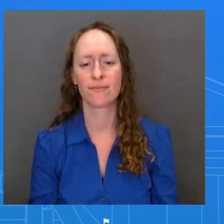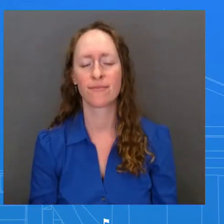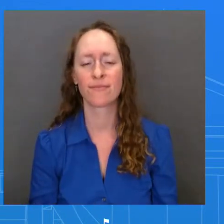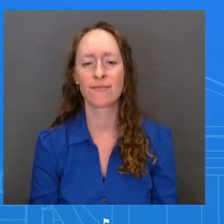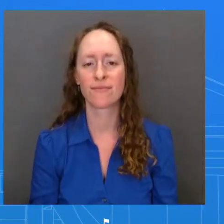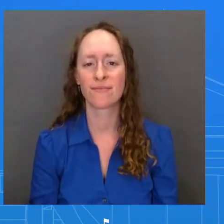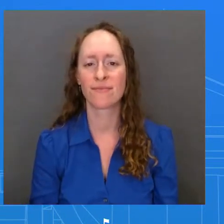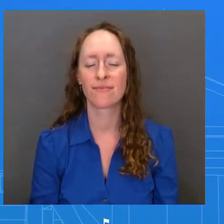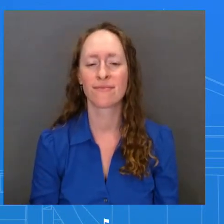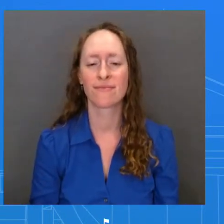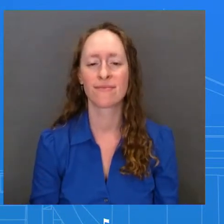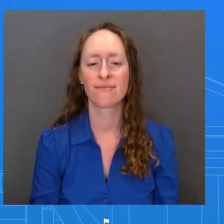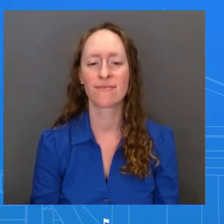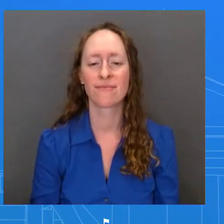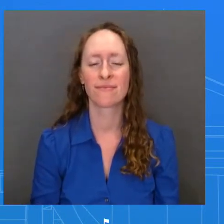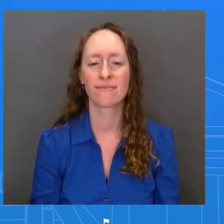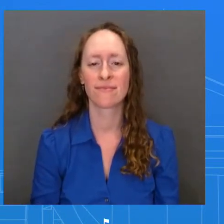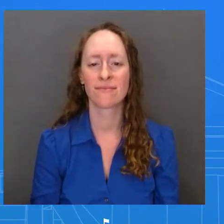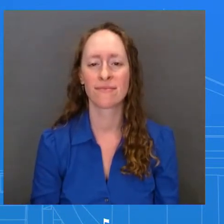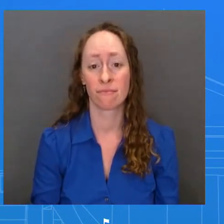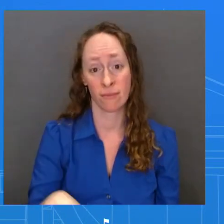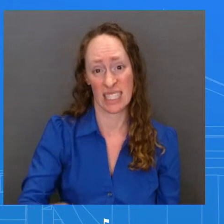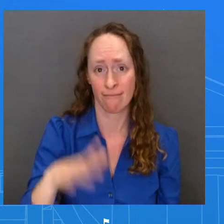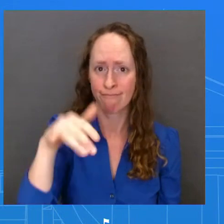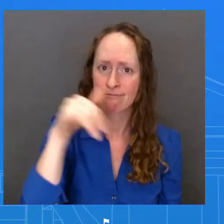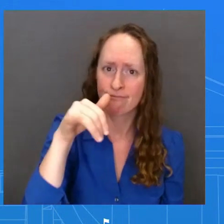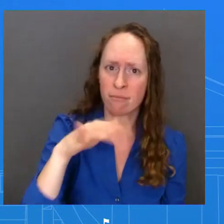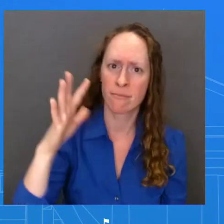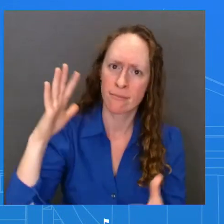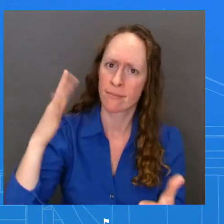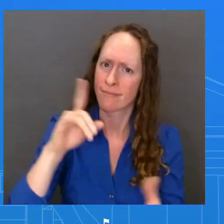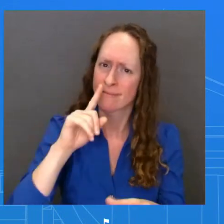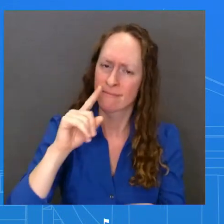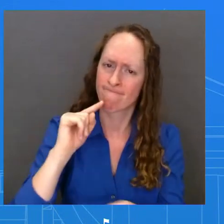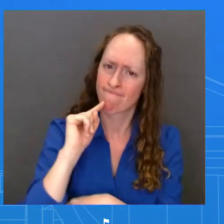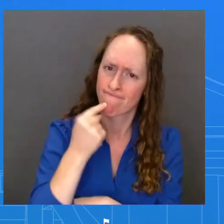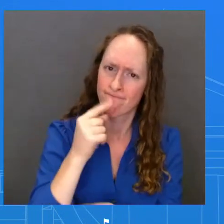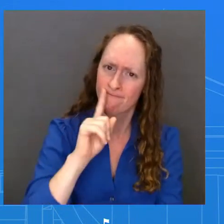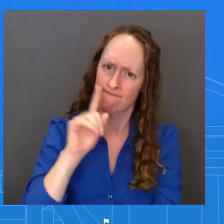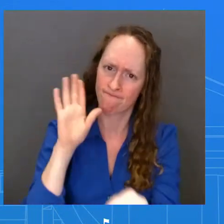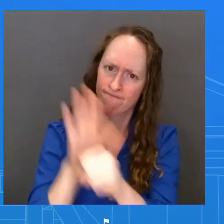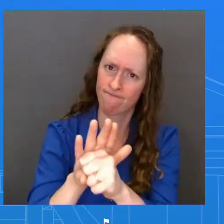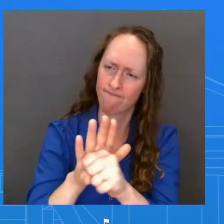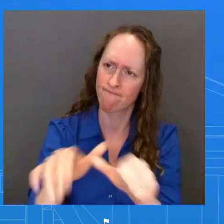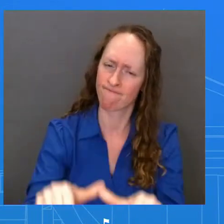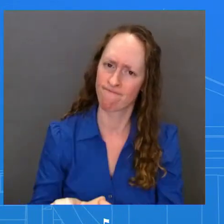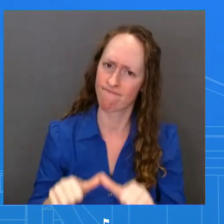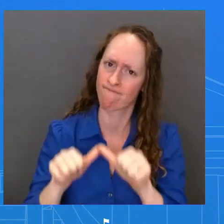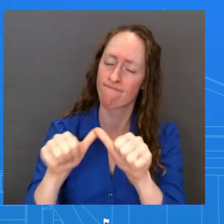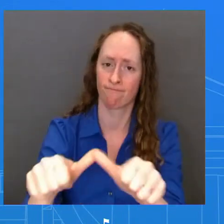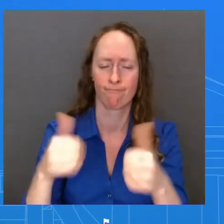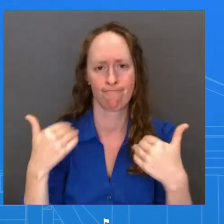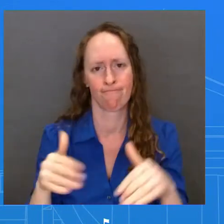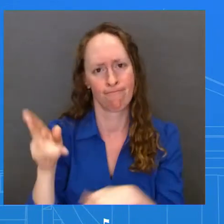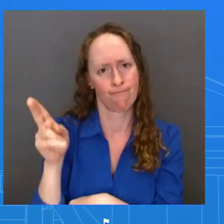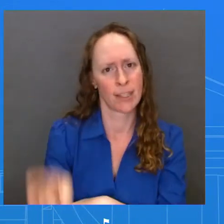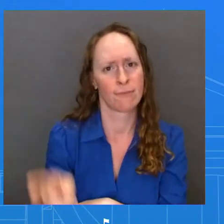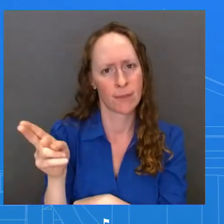and the ways in which these commitments will stitch together our systems across economics, technology,